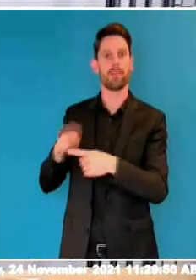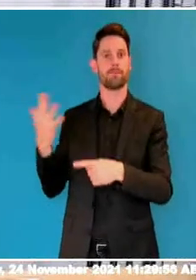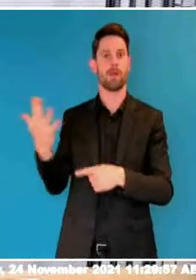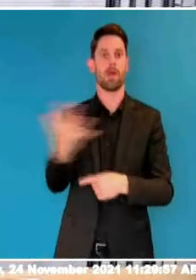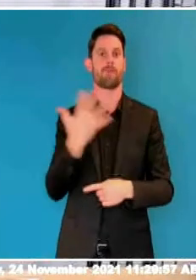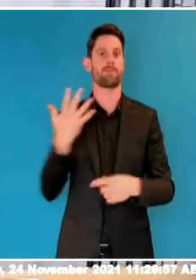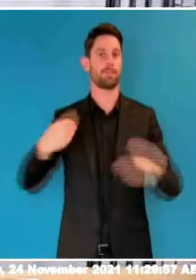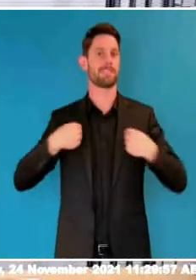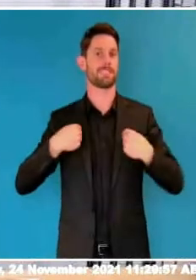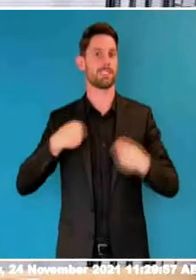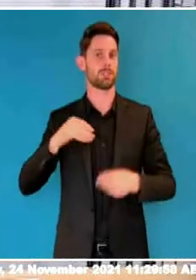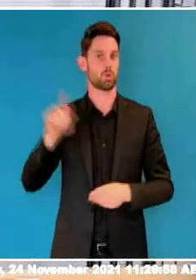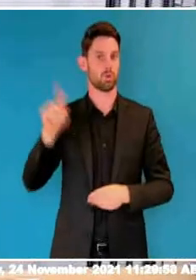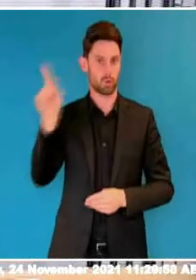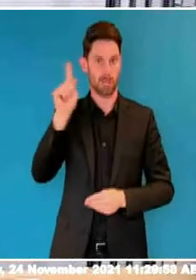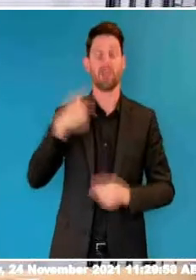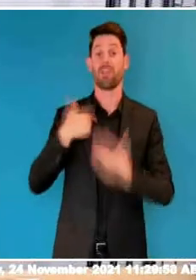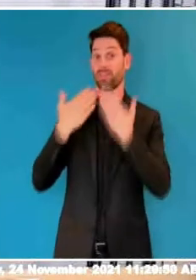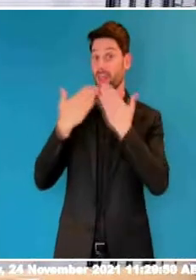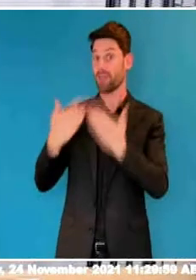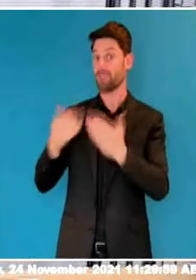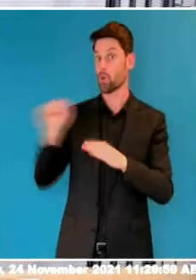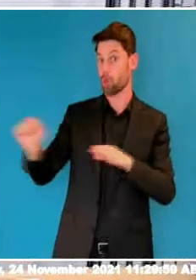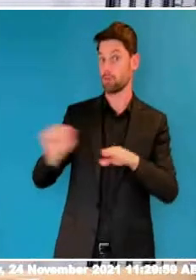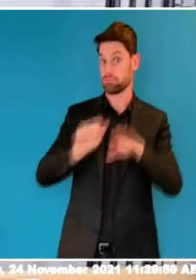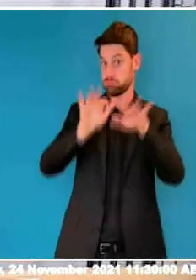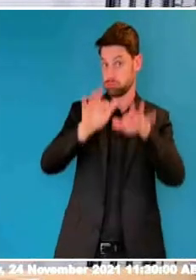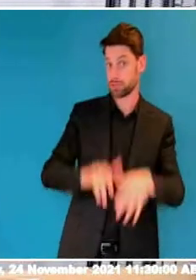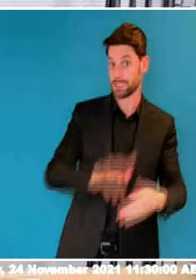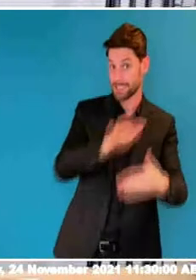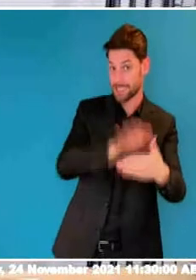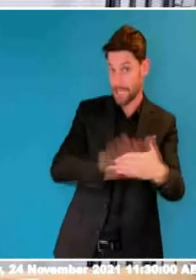We thank you for the statements you've provided and the oral evidence that you've